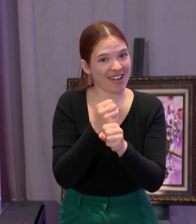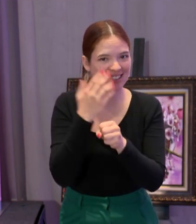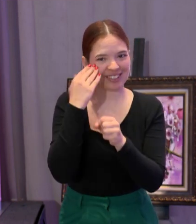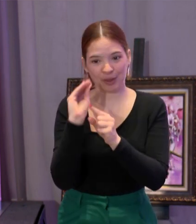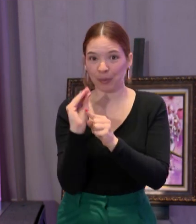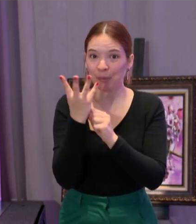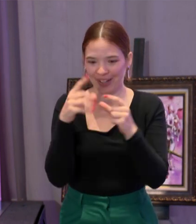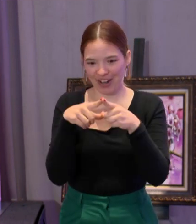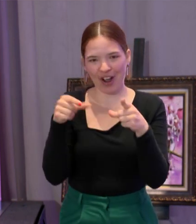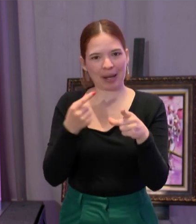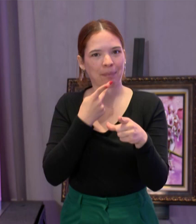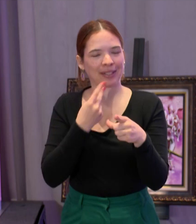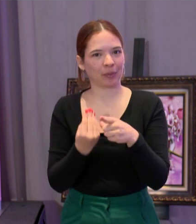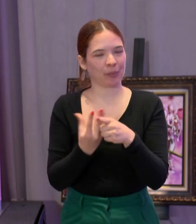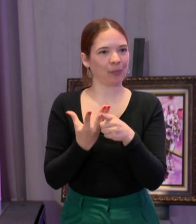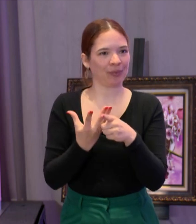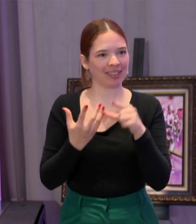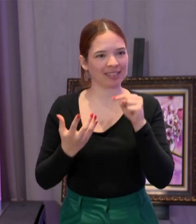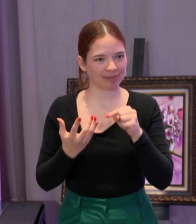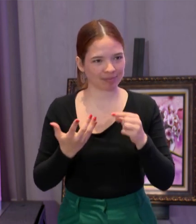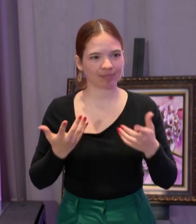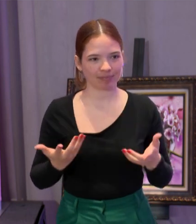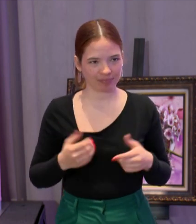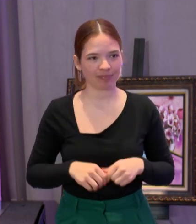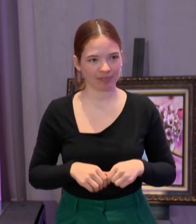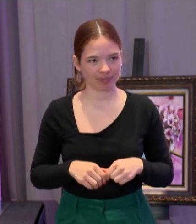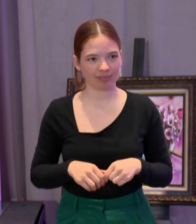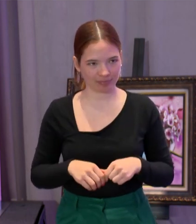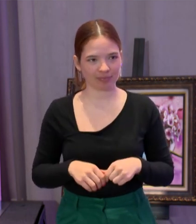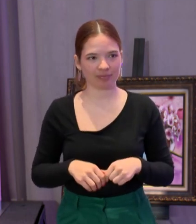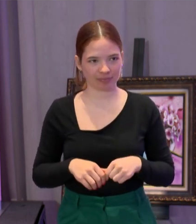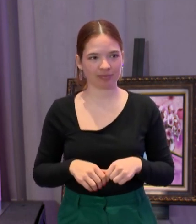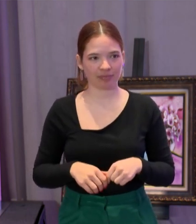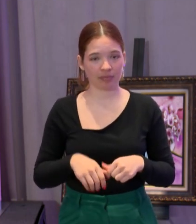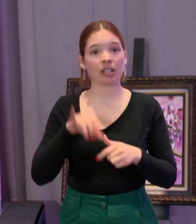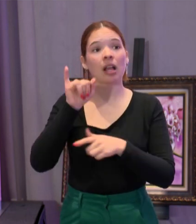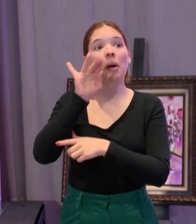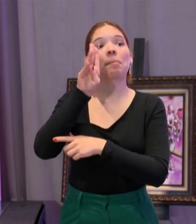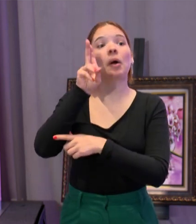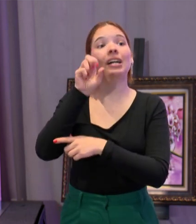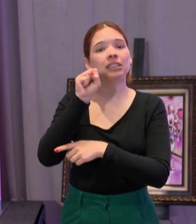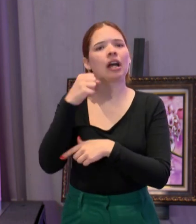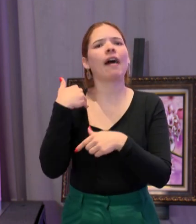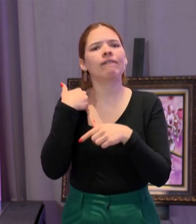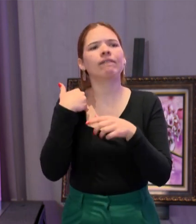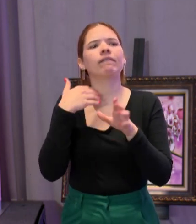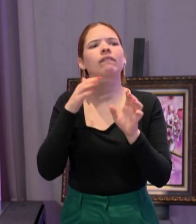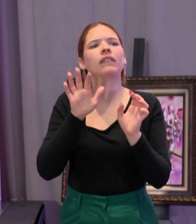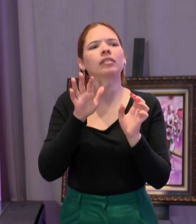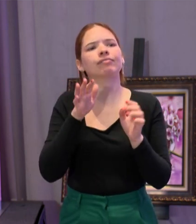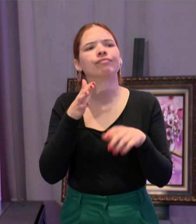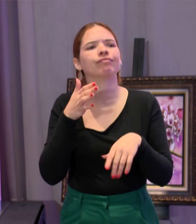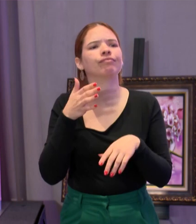COLLECTION. THE CIRCULATOR WILL TAKE YOU INTO ALL EIGHT WARDS OF THE CITY. ALSO TAKING YOU BY THE CHERRY BLOSSOM FESTIVAL, IF YOU ARE LUCKY, YOU MIGHT GET ON THE